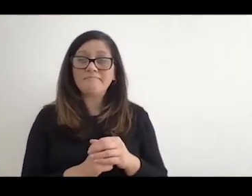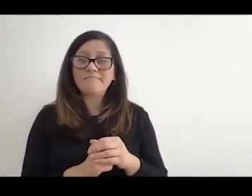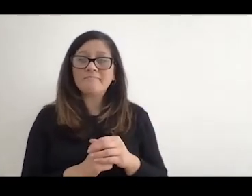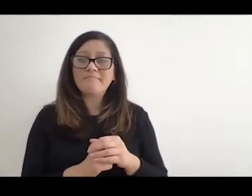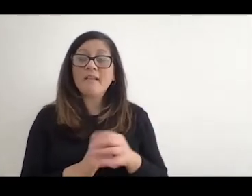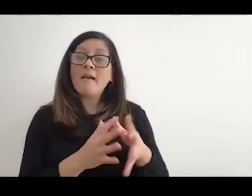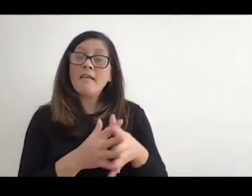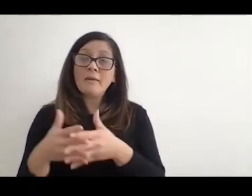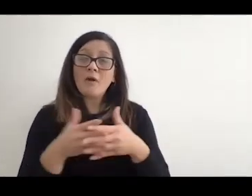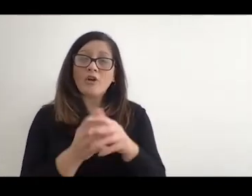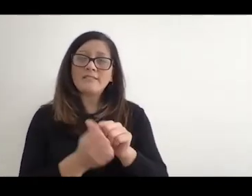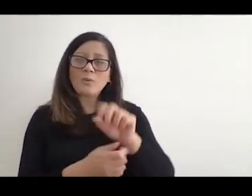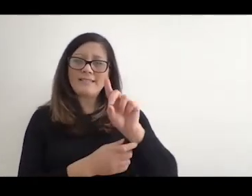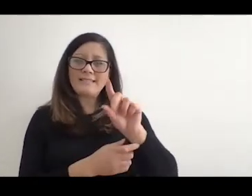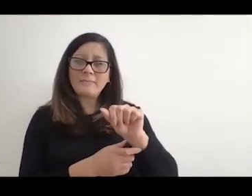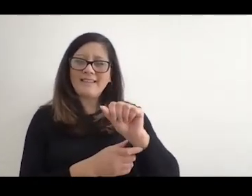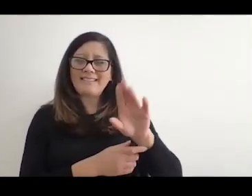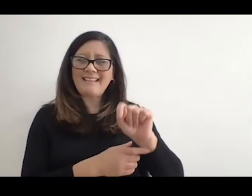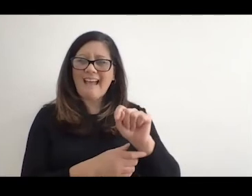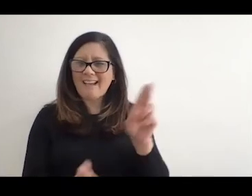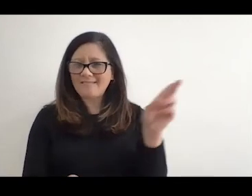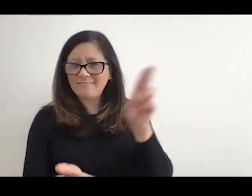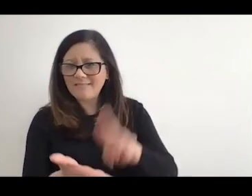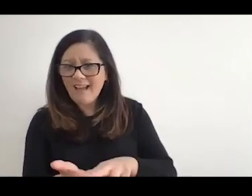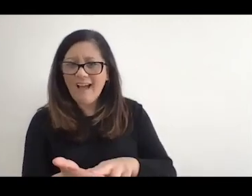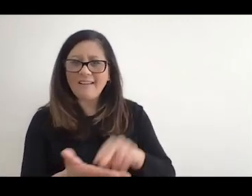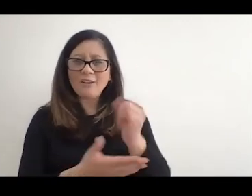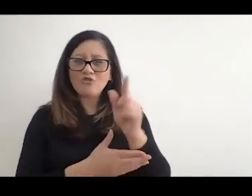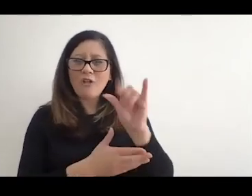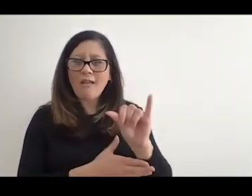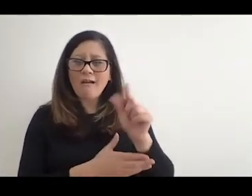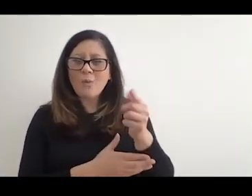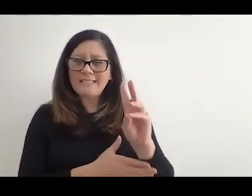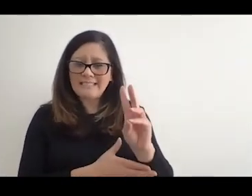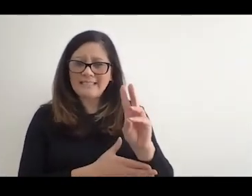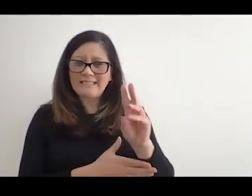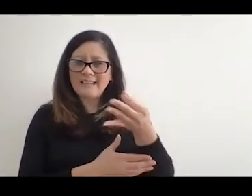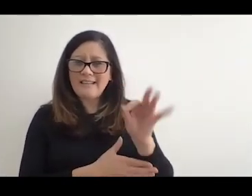Act was signed July 26, 1990, which means this year we celebrated